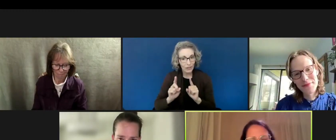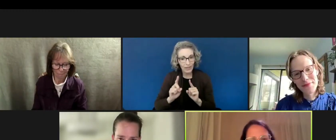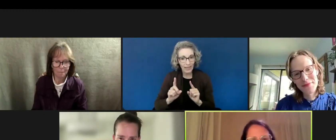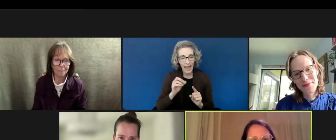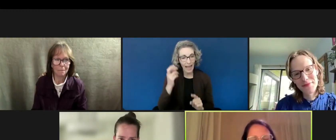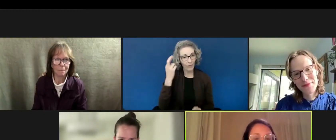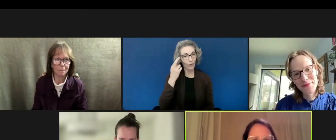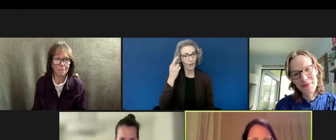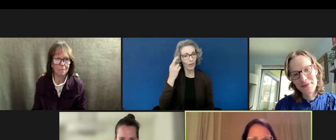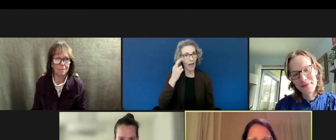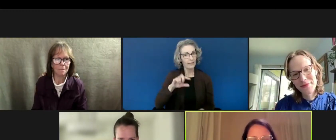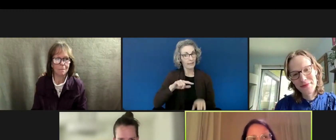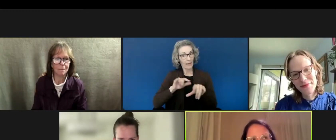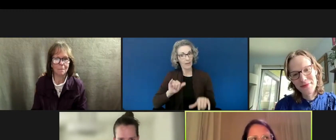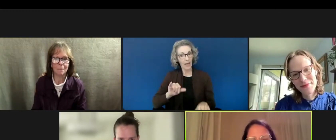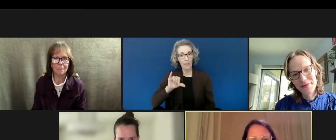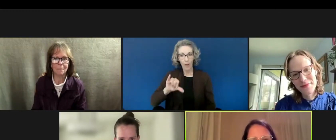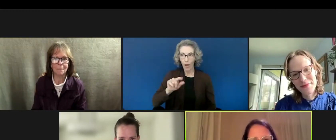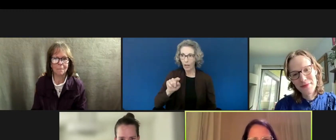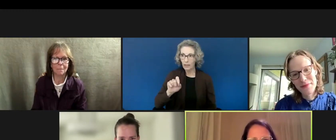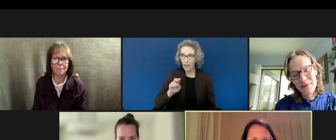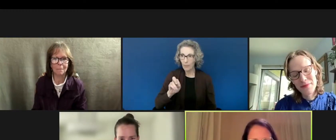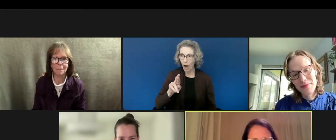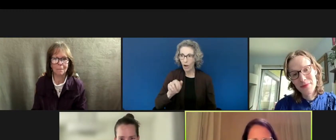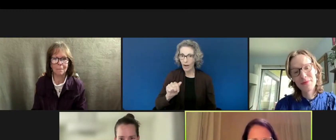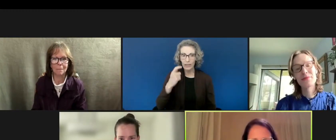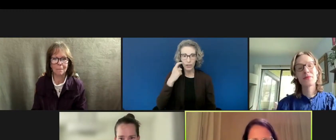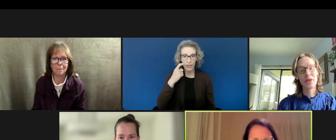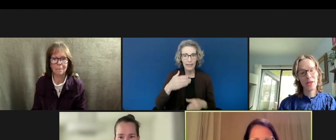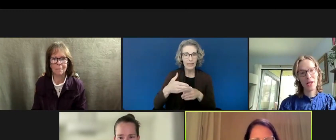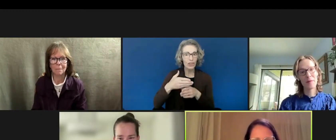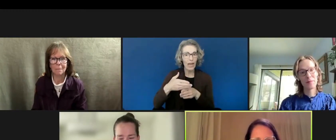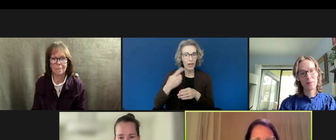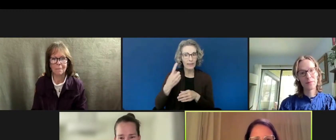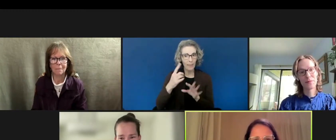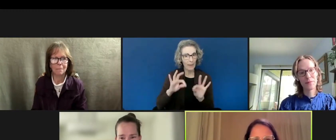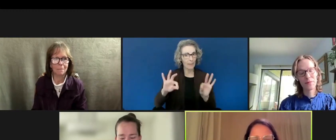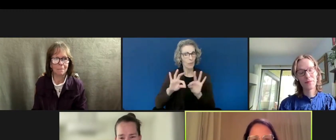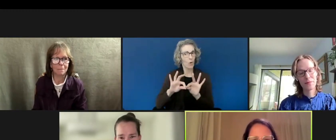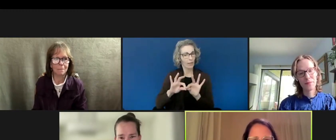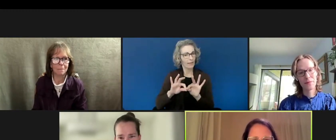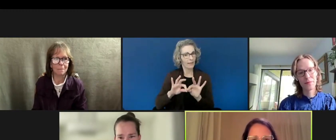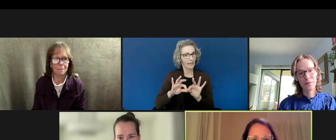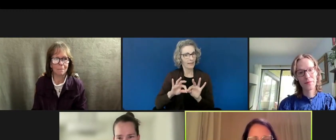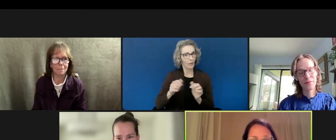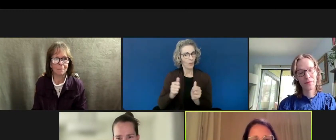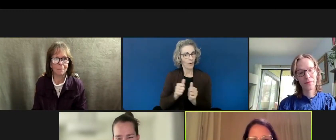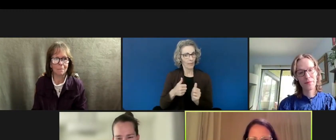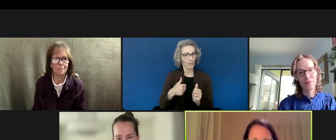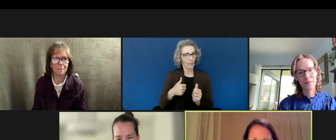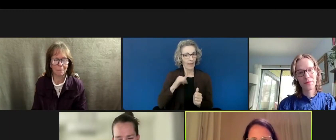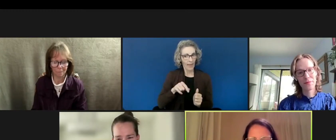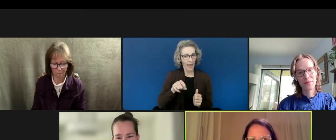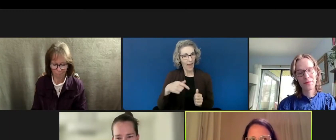Tamara just shared with me something really meaningful that she's using it out. That she has a vision she's using as .